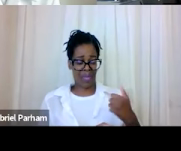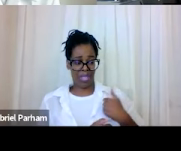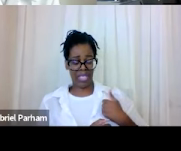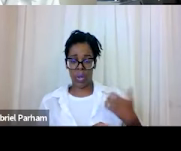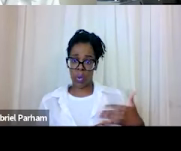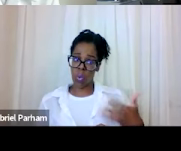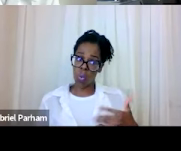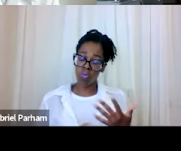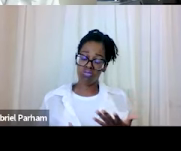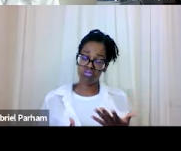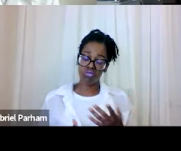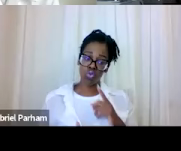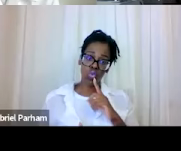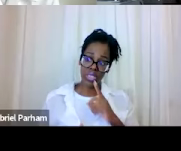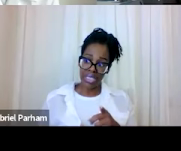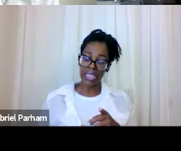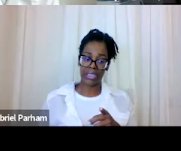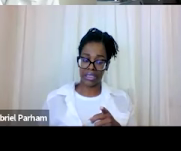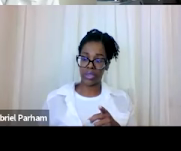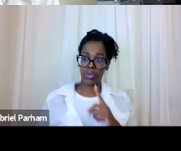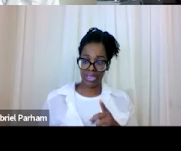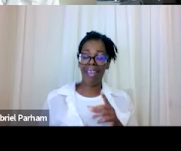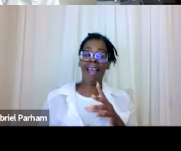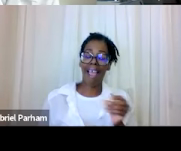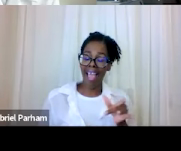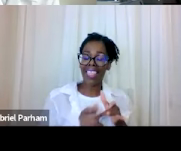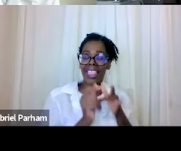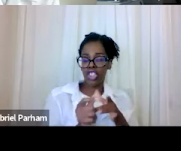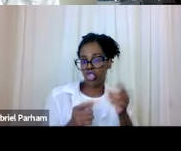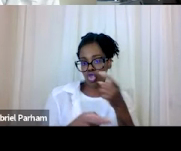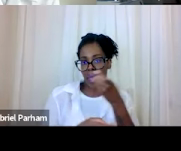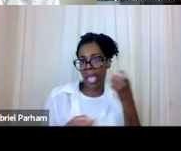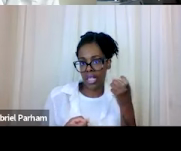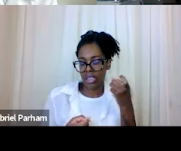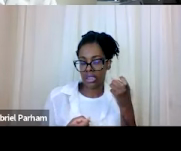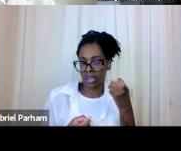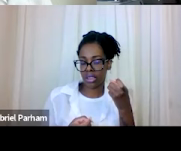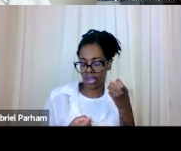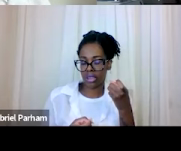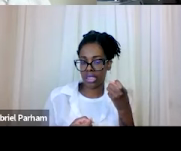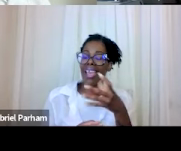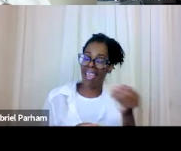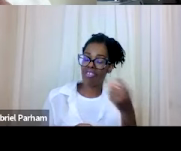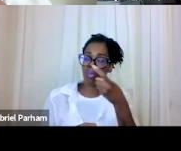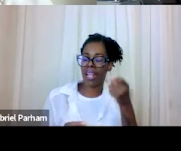by definition is and can lead to traumatic exposure. And so what is the impacts of that trauma?